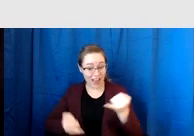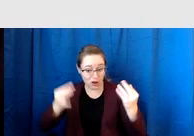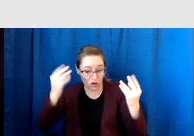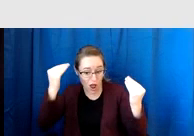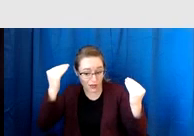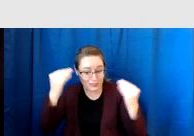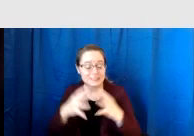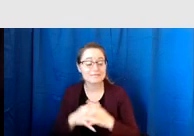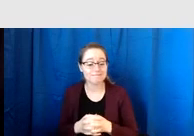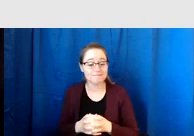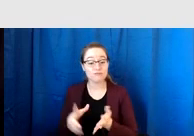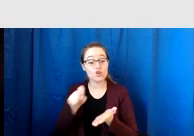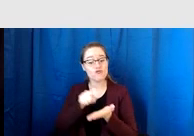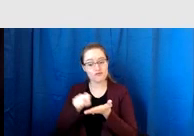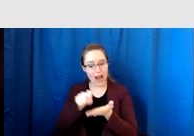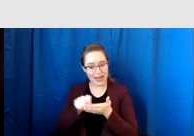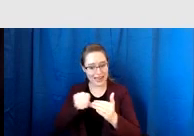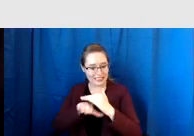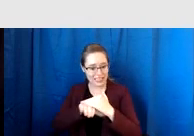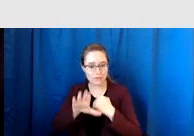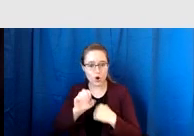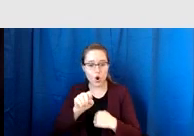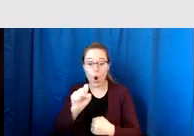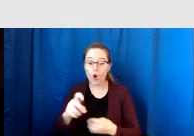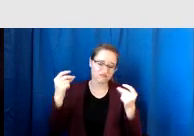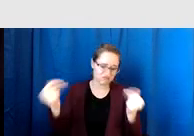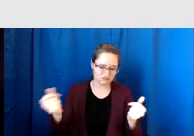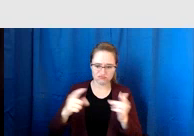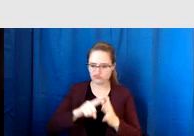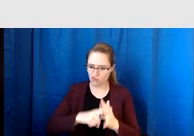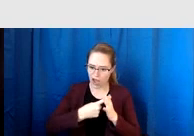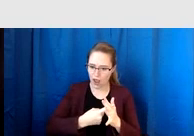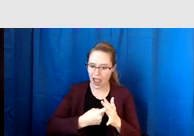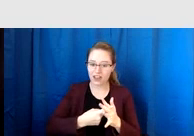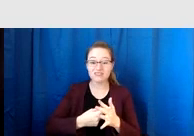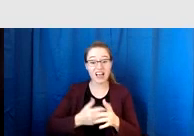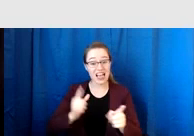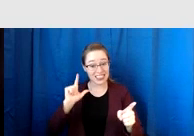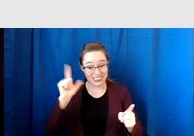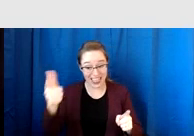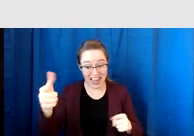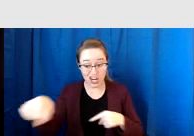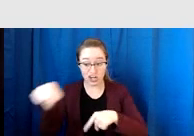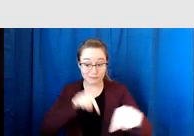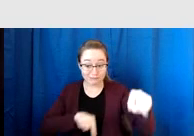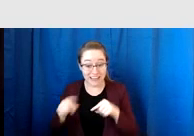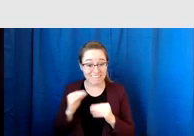Write accessible code when writing the initial code, it can be considerably harder to retroactively correct it.